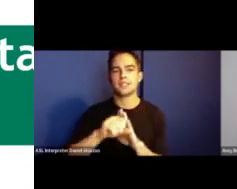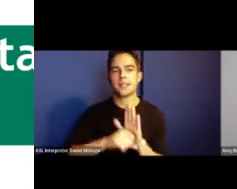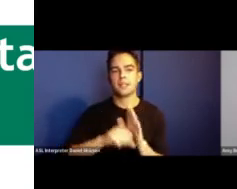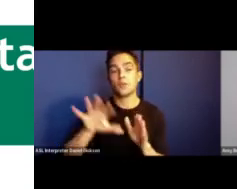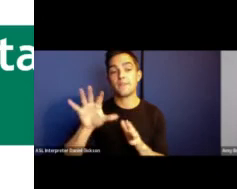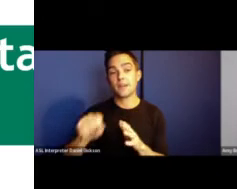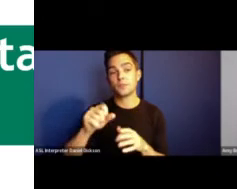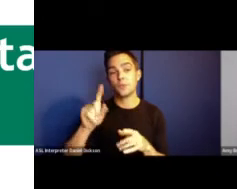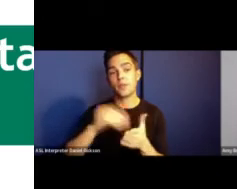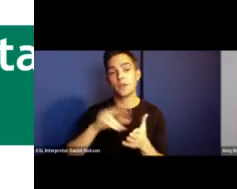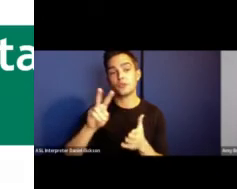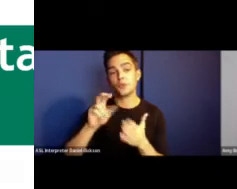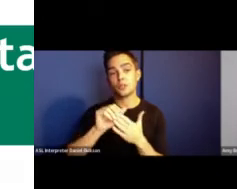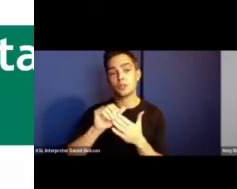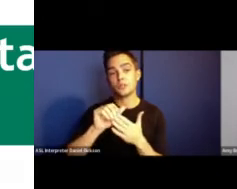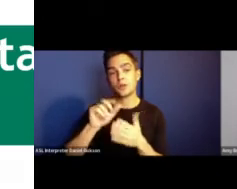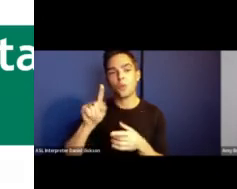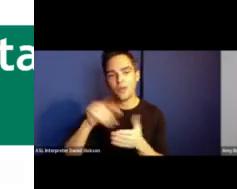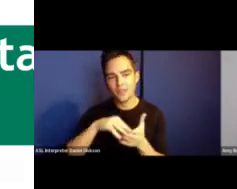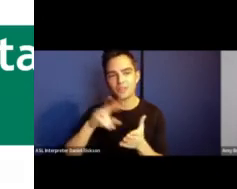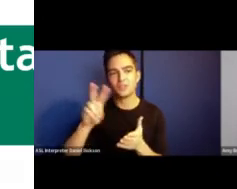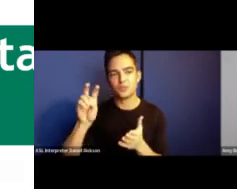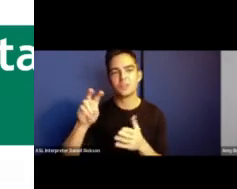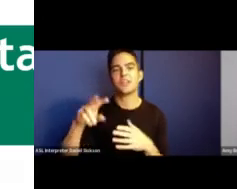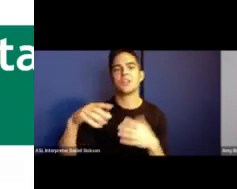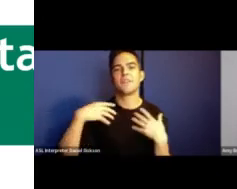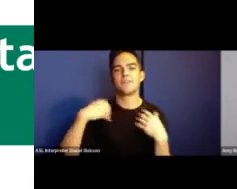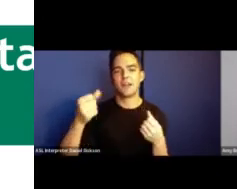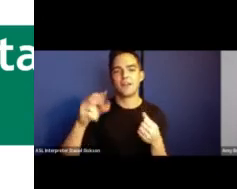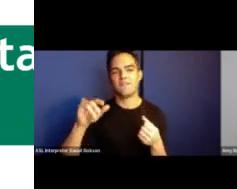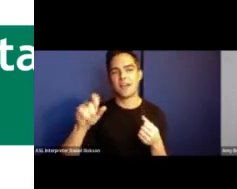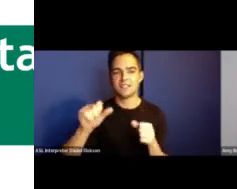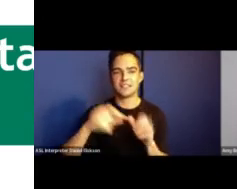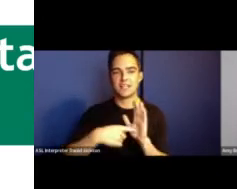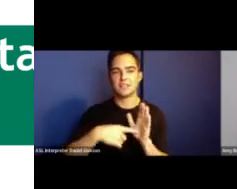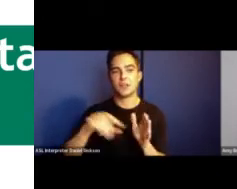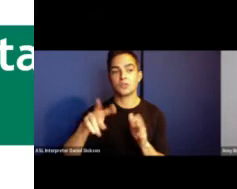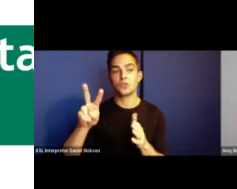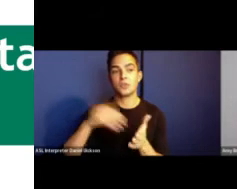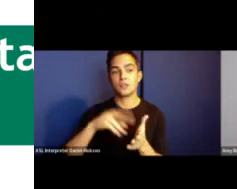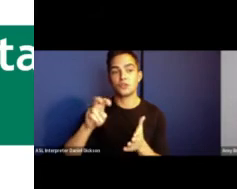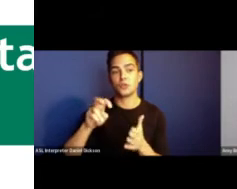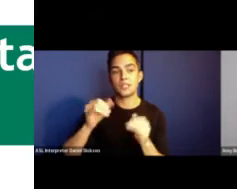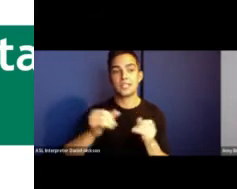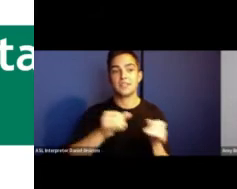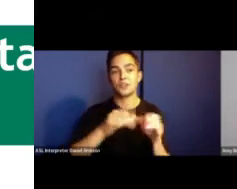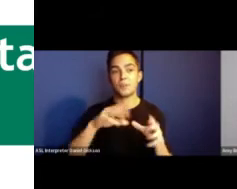1200 recovery vital signs. We had 2200 individual participants entered into the recovery data